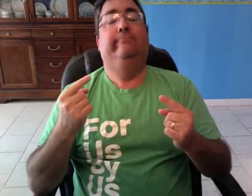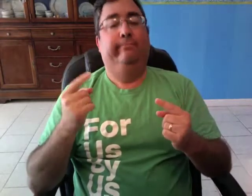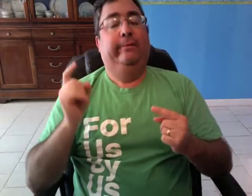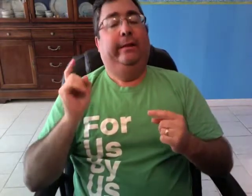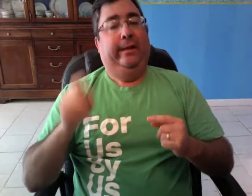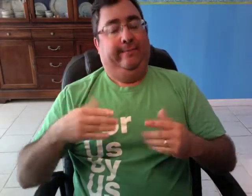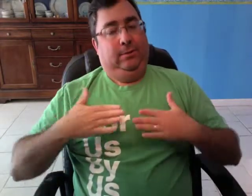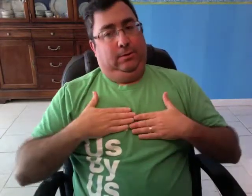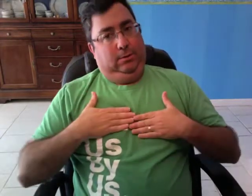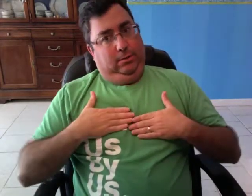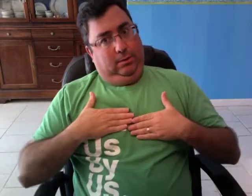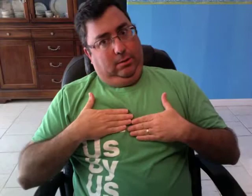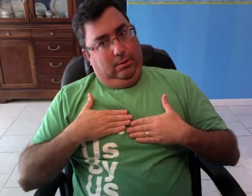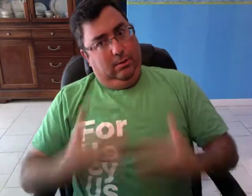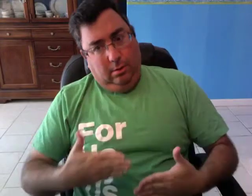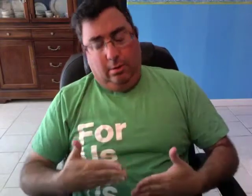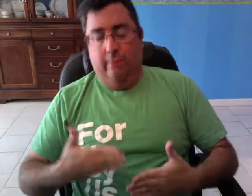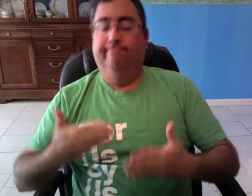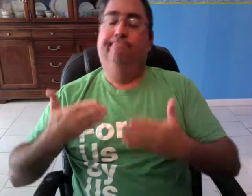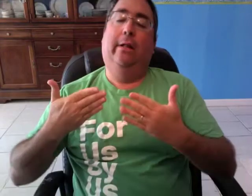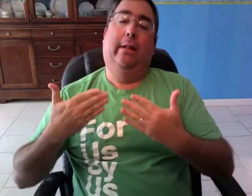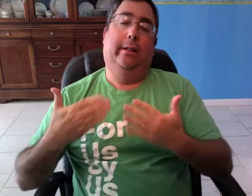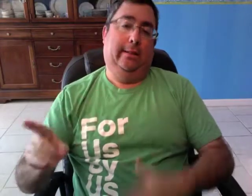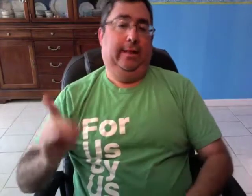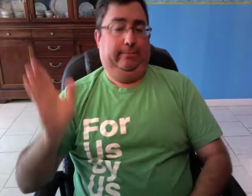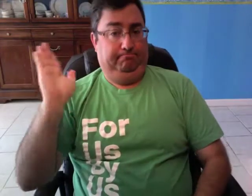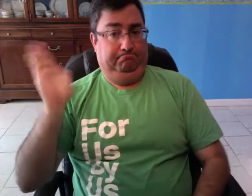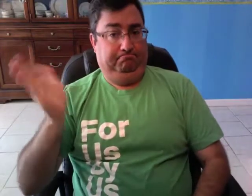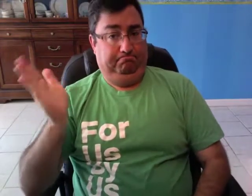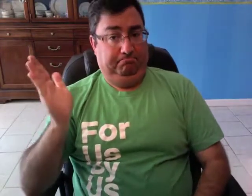because EMG was too famous, so they had to grudgingly allow him to speak.